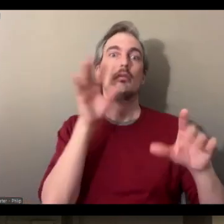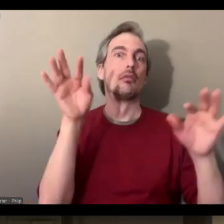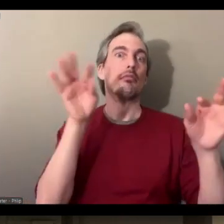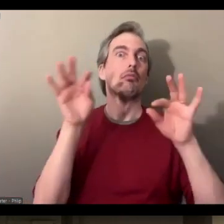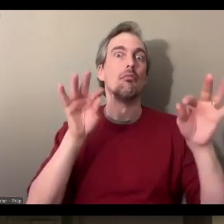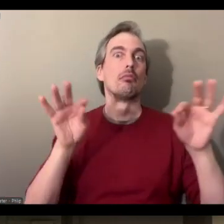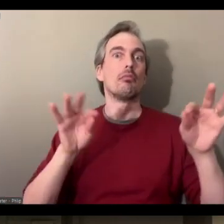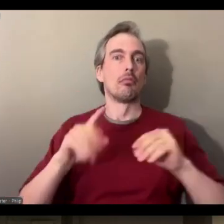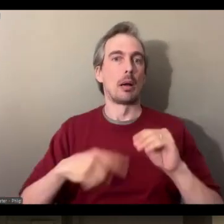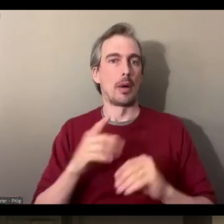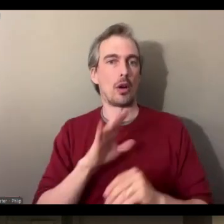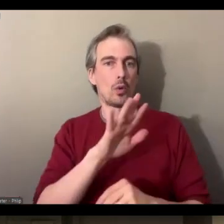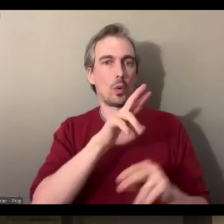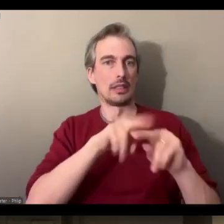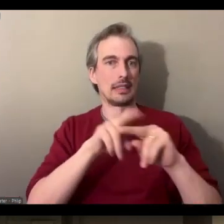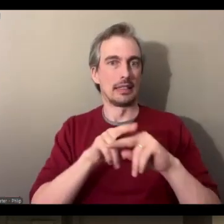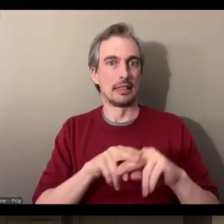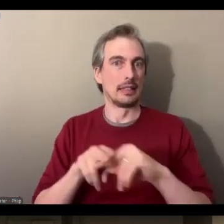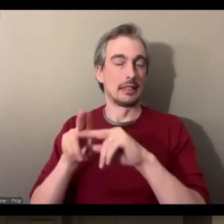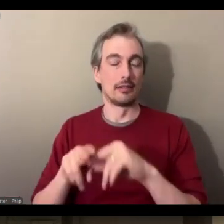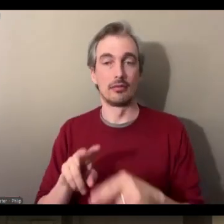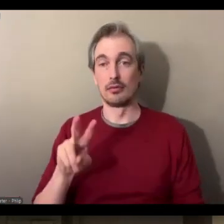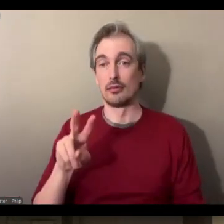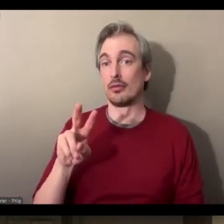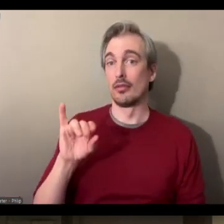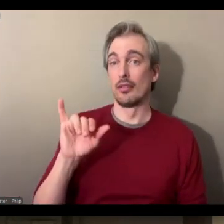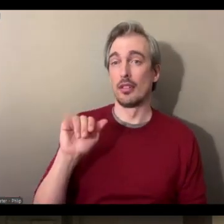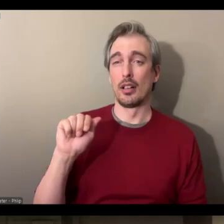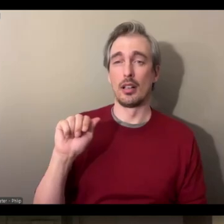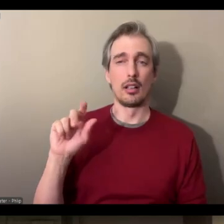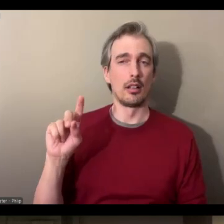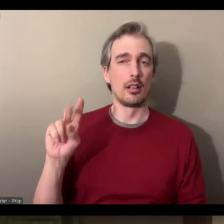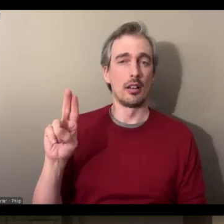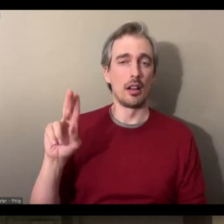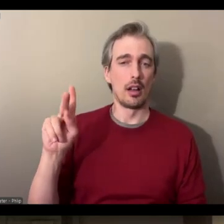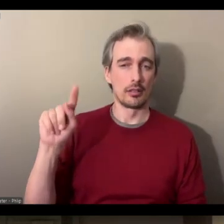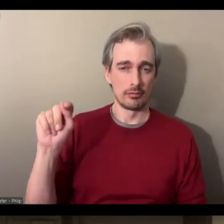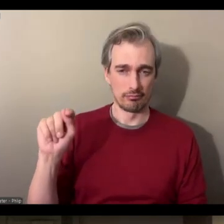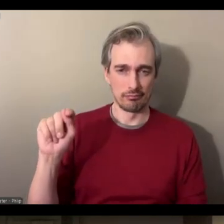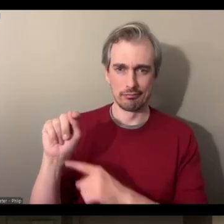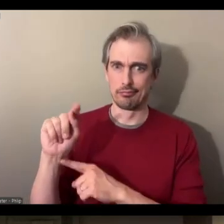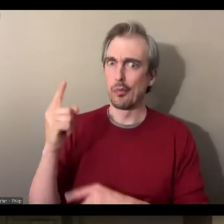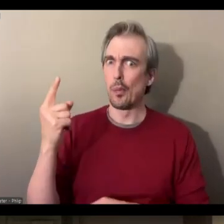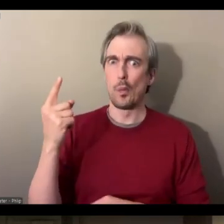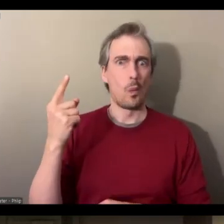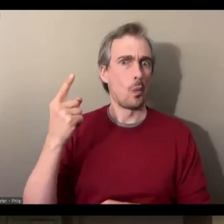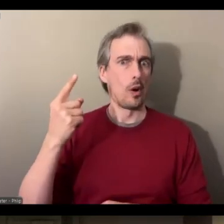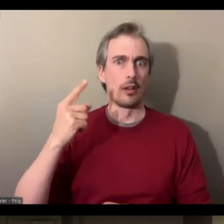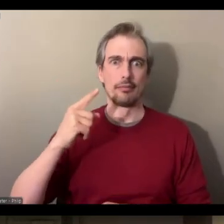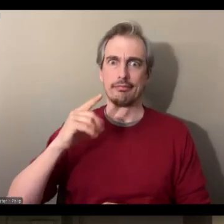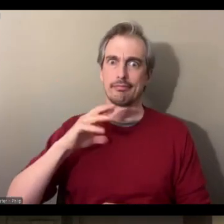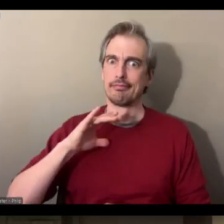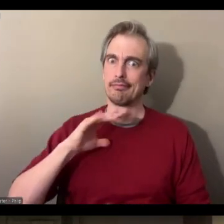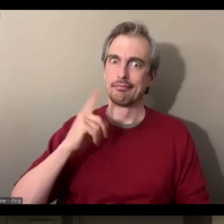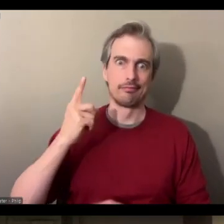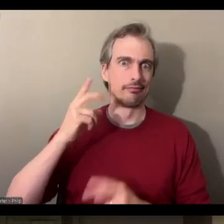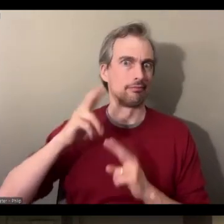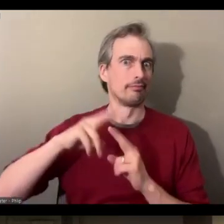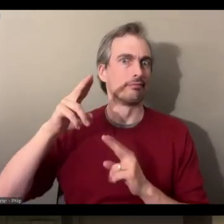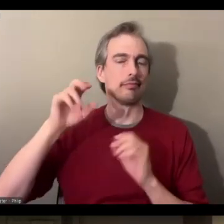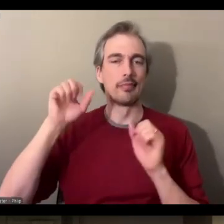out there where you can pick your row with a key or a section with a key, and everything -- the